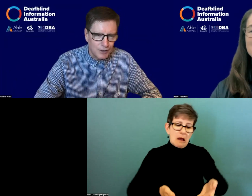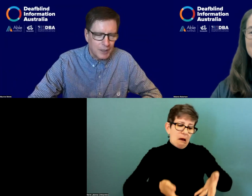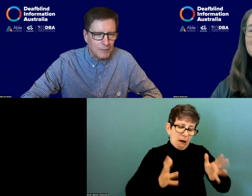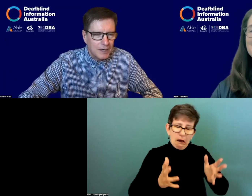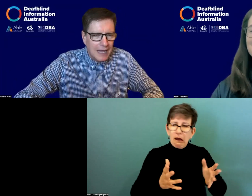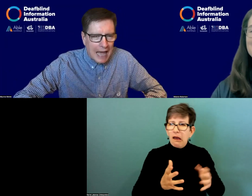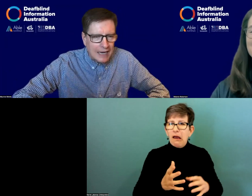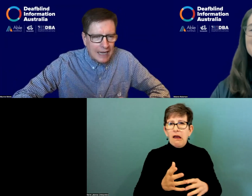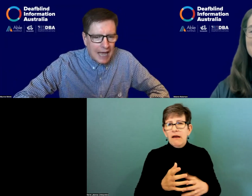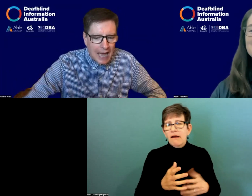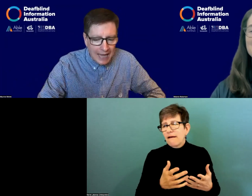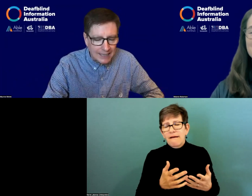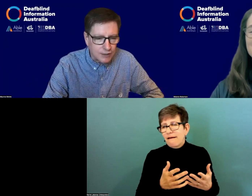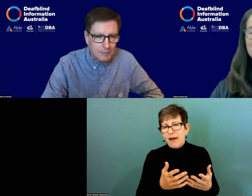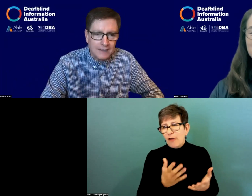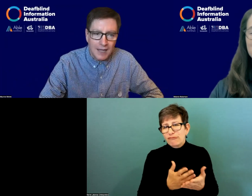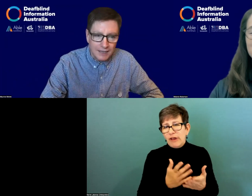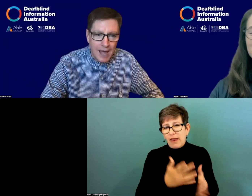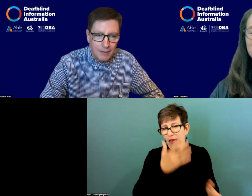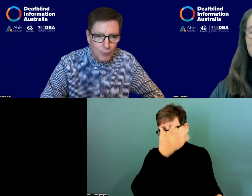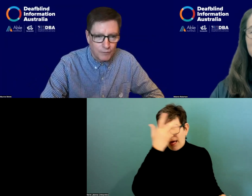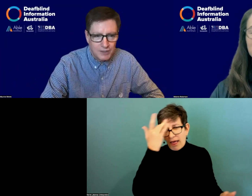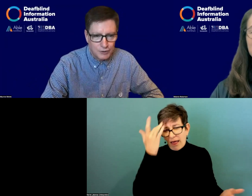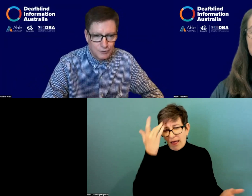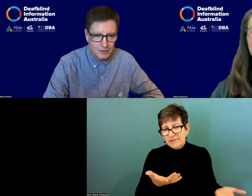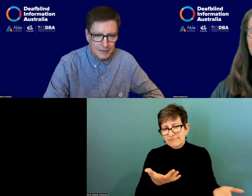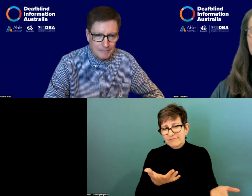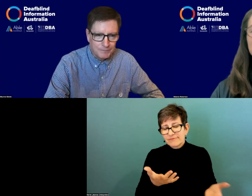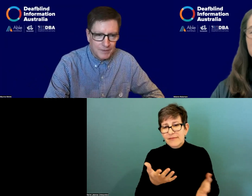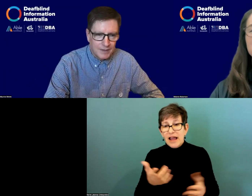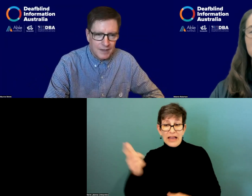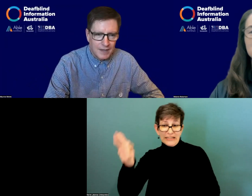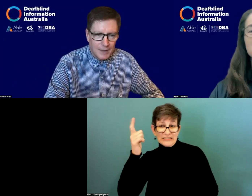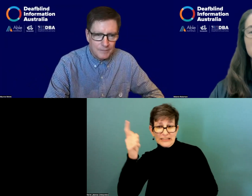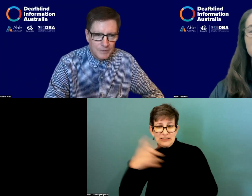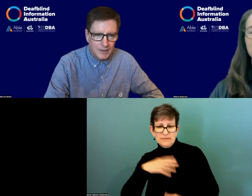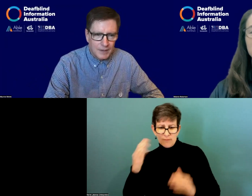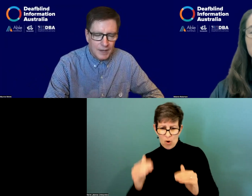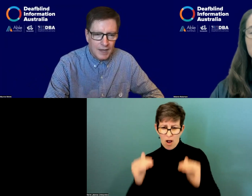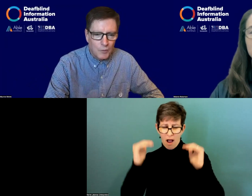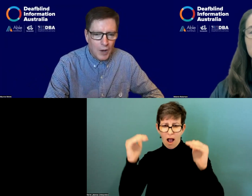But I mean I expect a lot more of teachers.